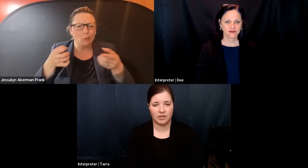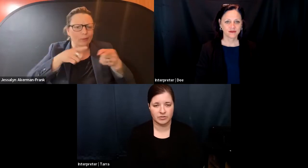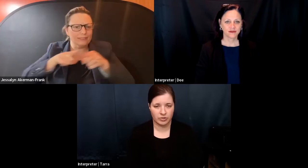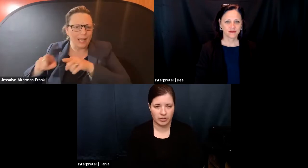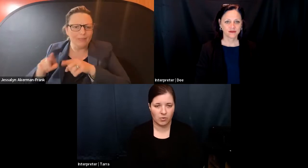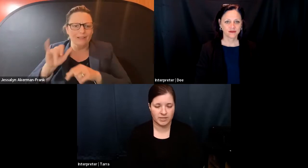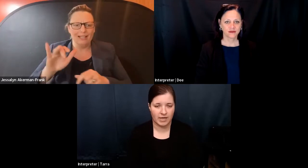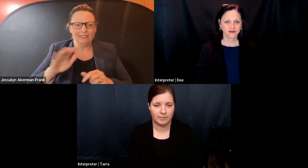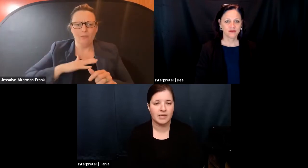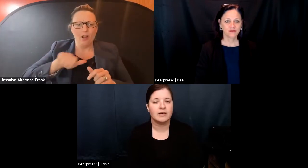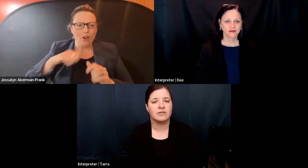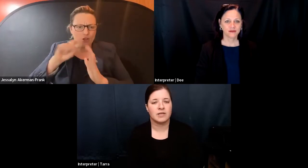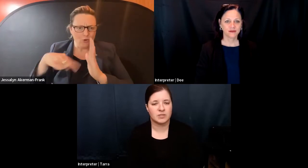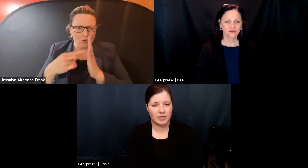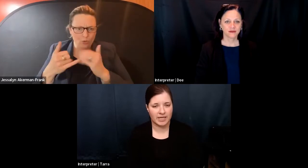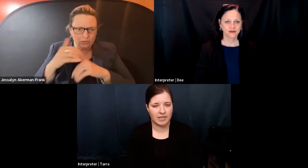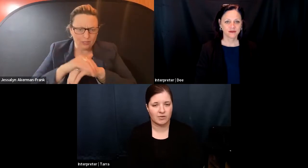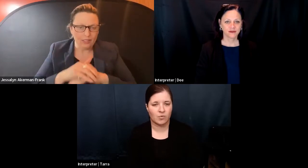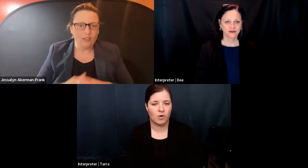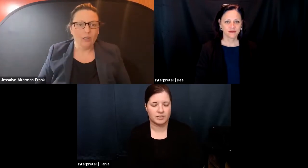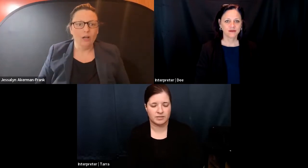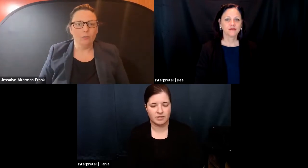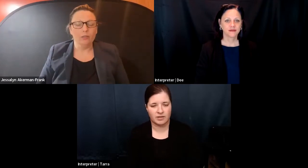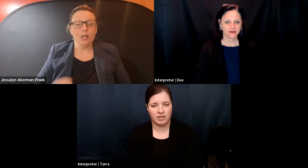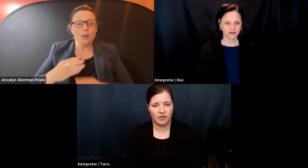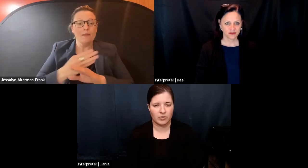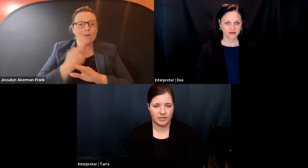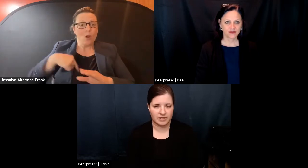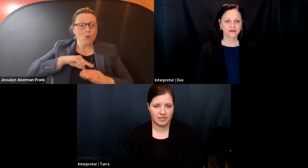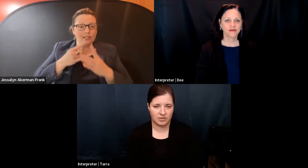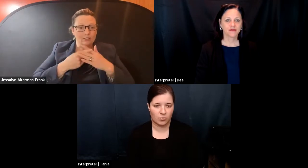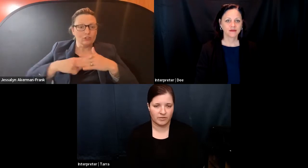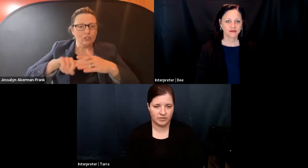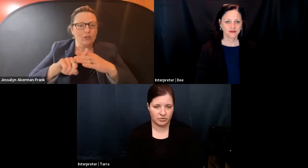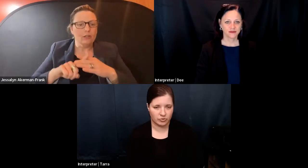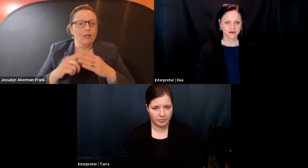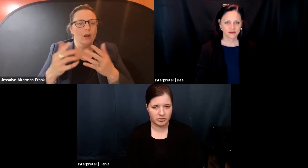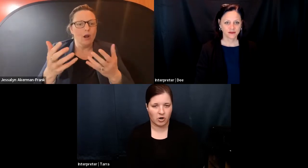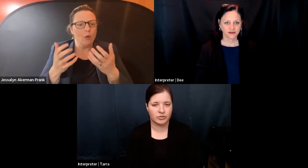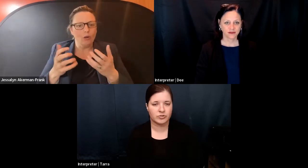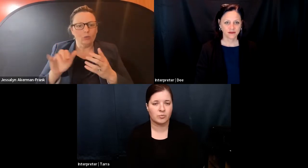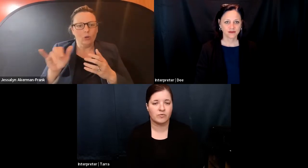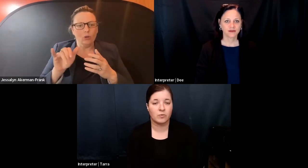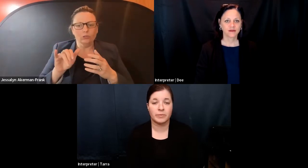That was a request for tonight.